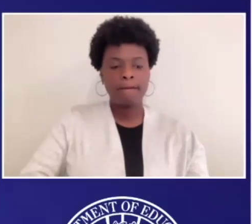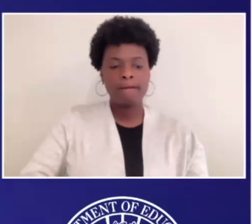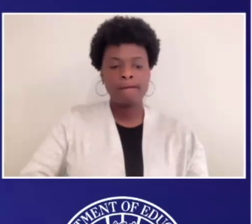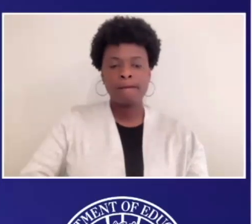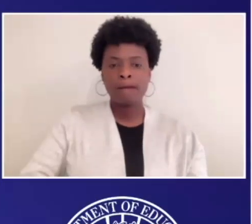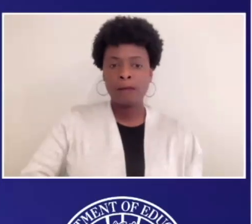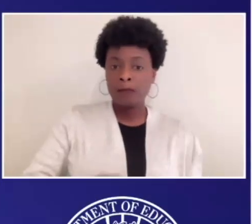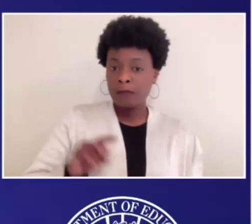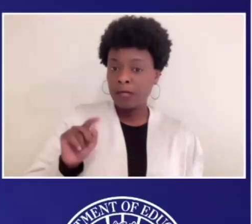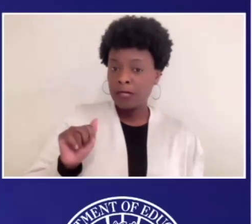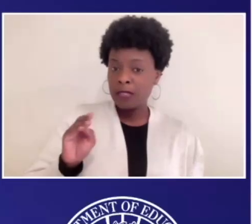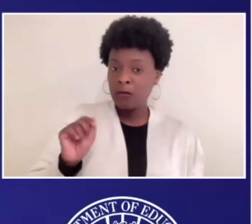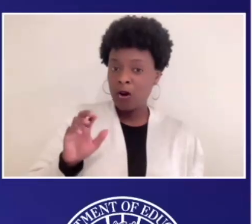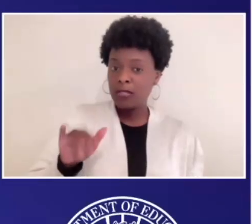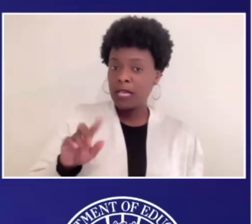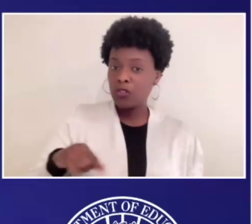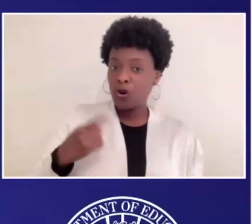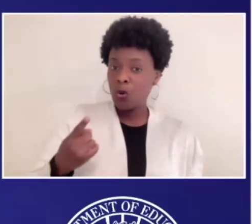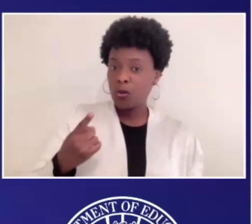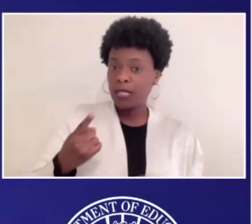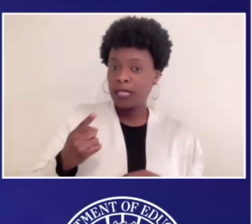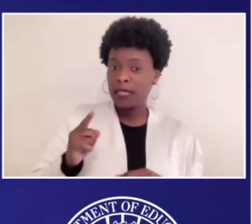Excuse me. Tamar, is that your only other outstanding issue or do you have a couple more?